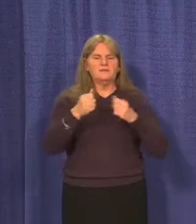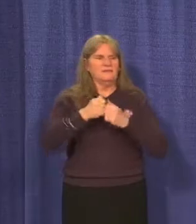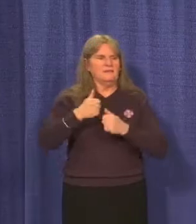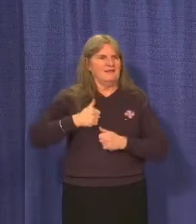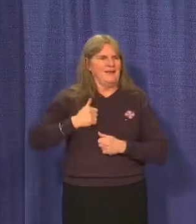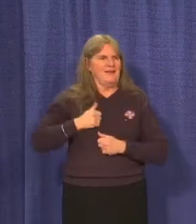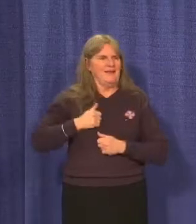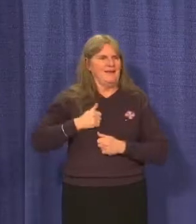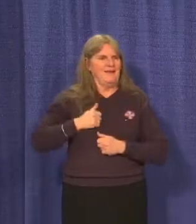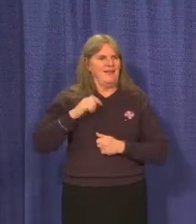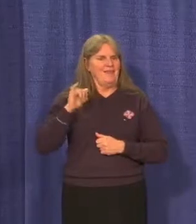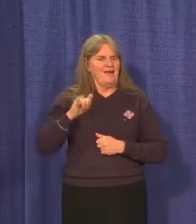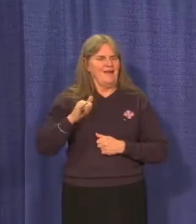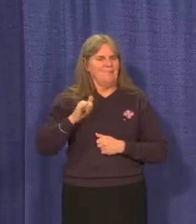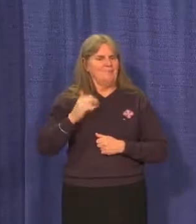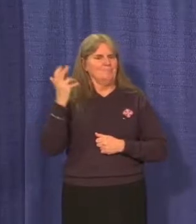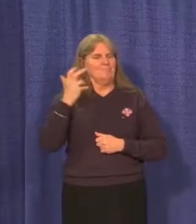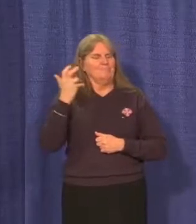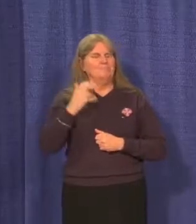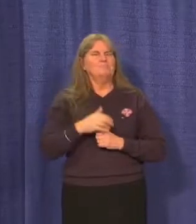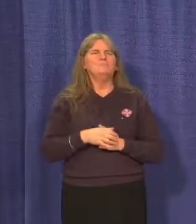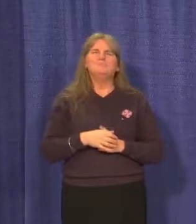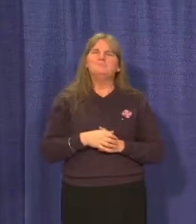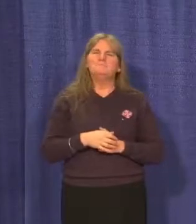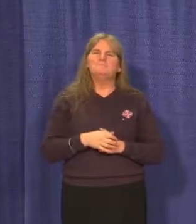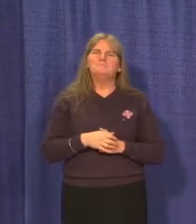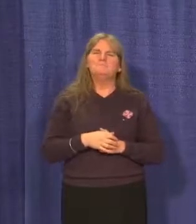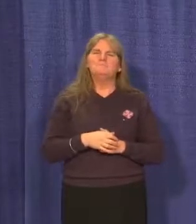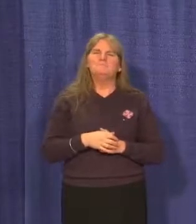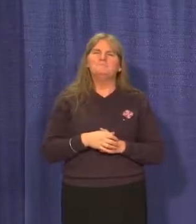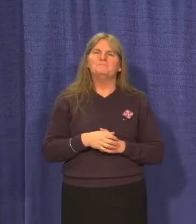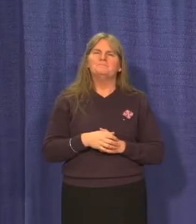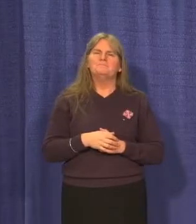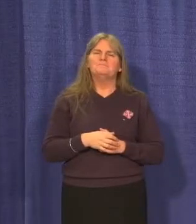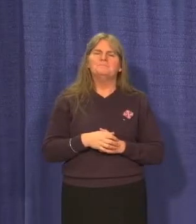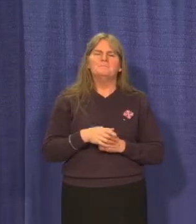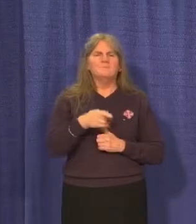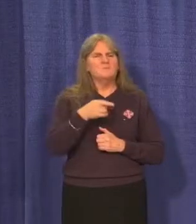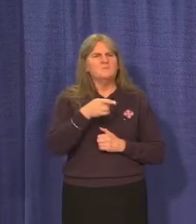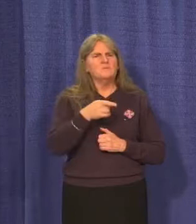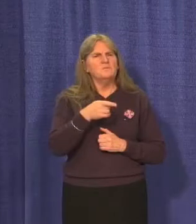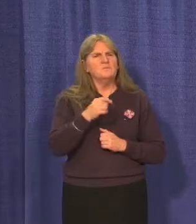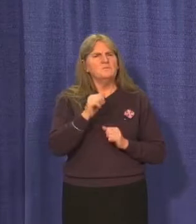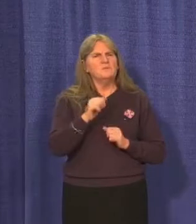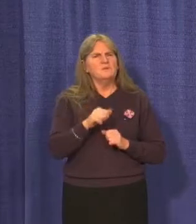Canada to have that. I was also wondering if you could tell me whether you're